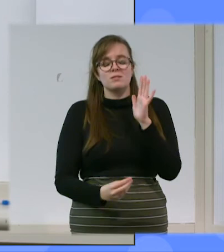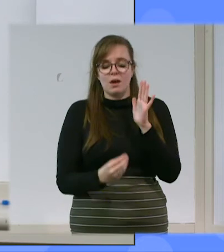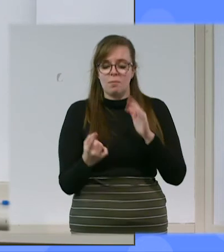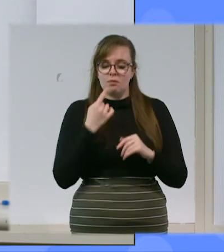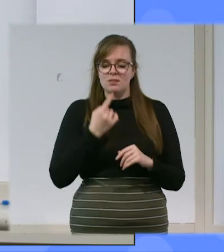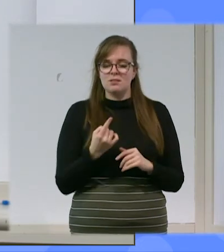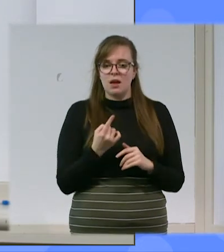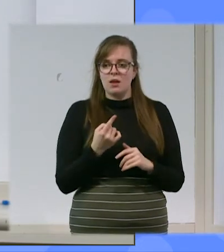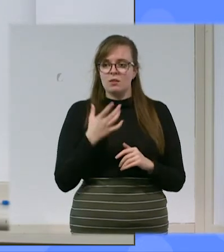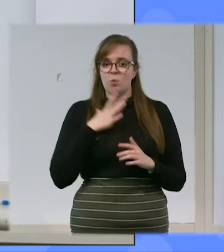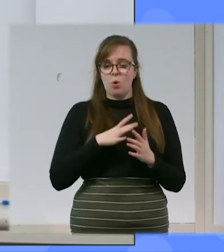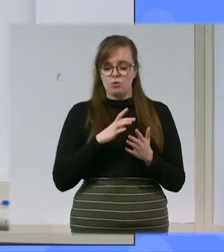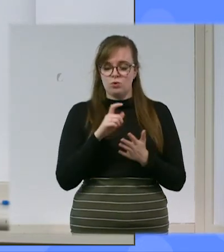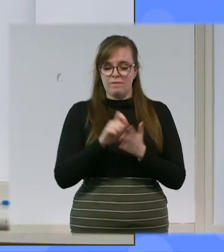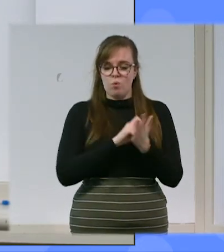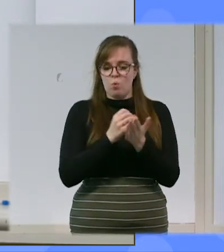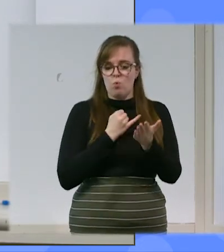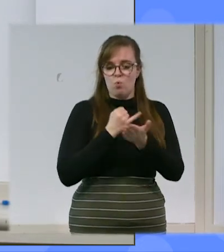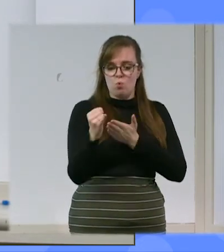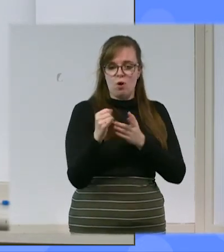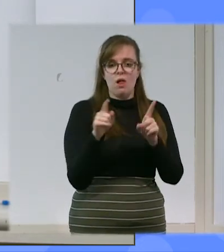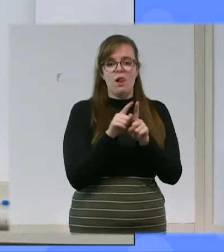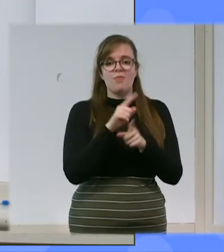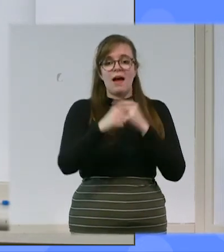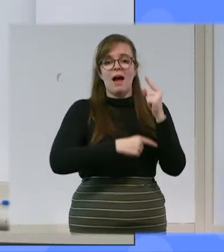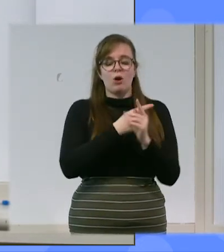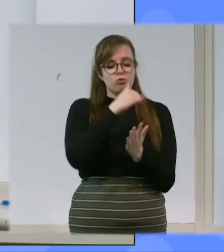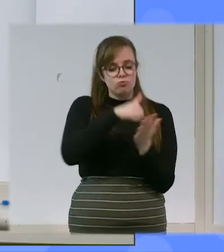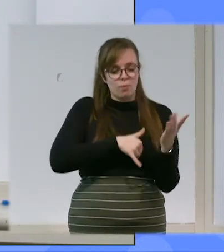what against things like their annual report the rumination report and